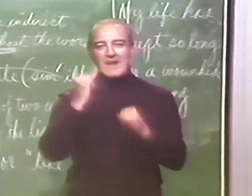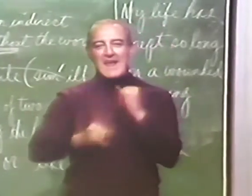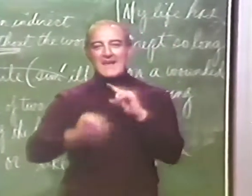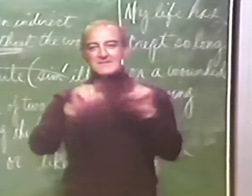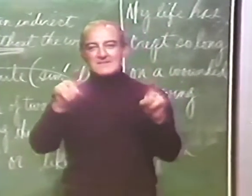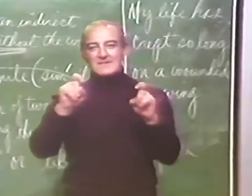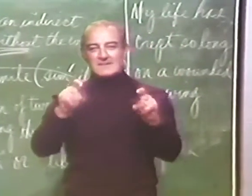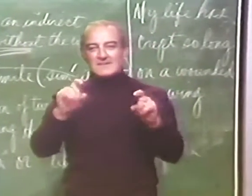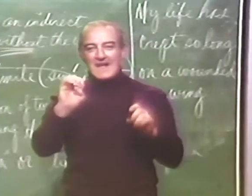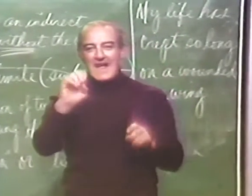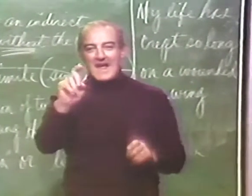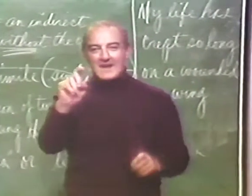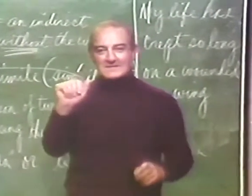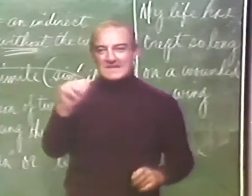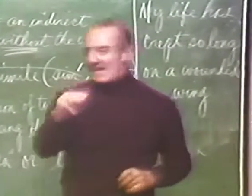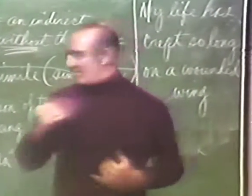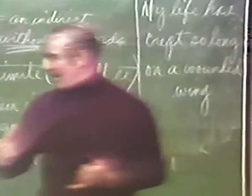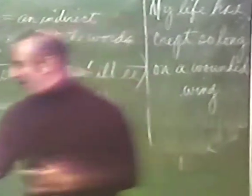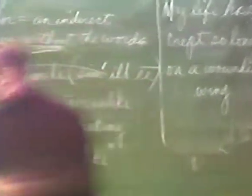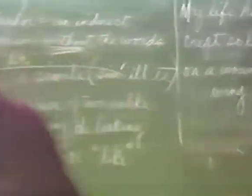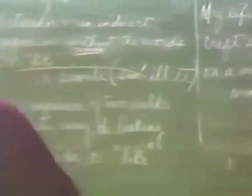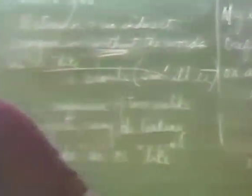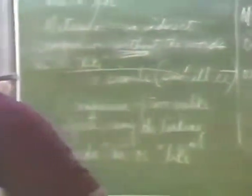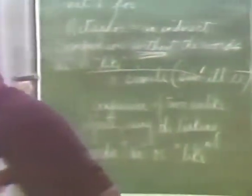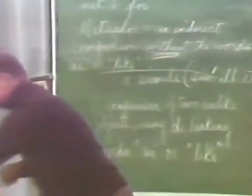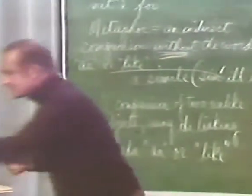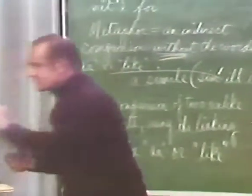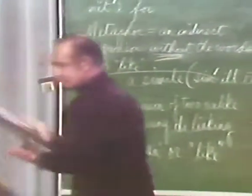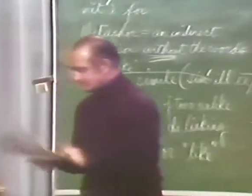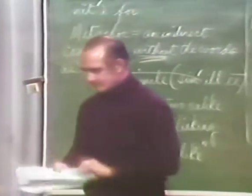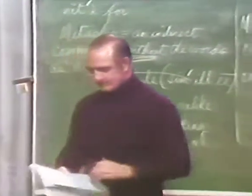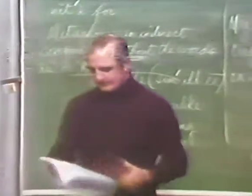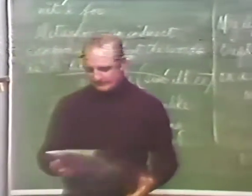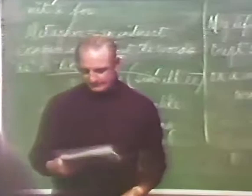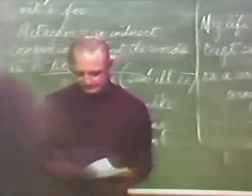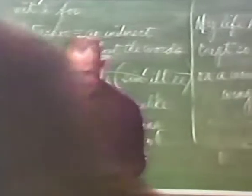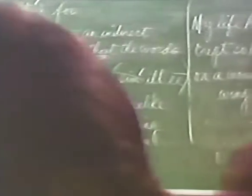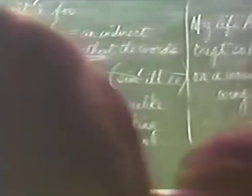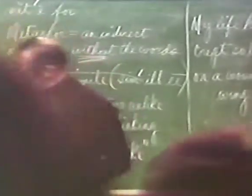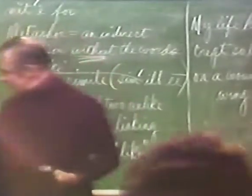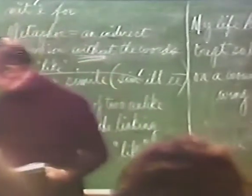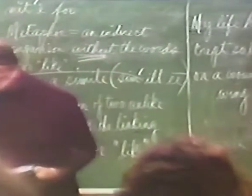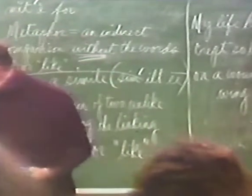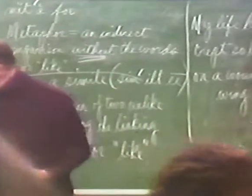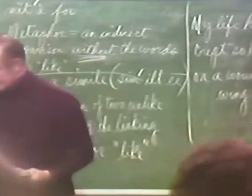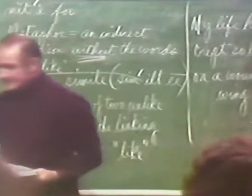OK. I WILL GIVE YOU YOUR PAPERS FROM THE LAST EXAM NOW.